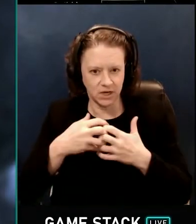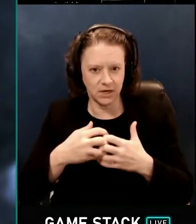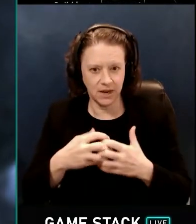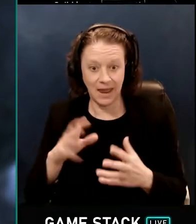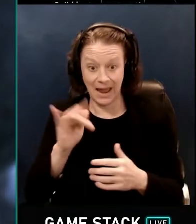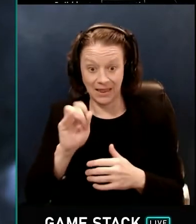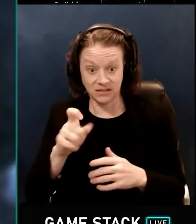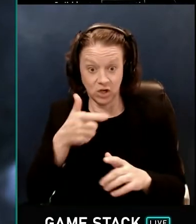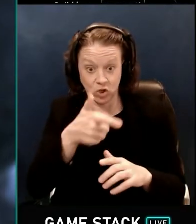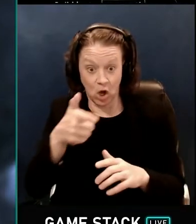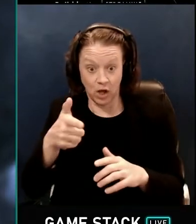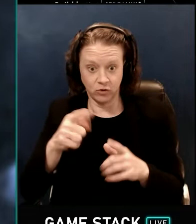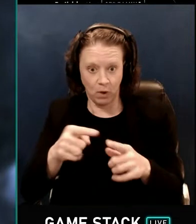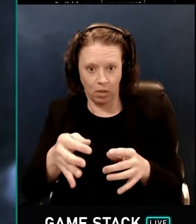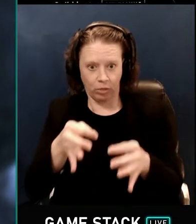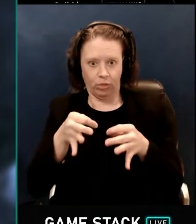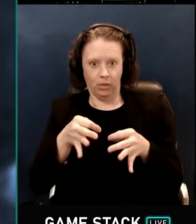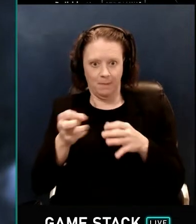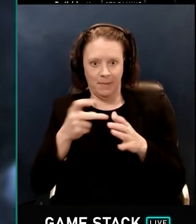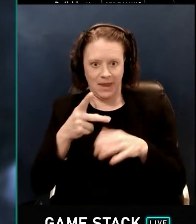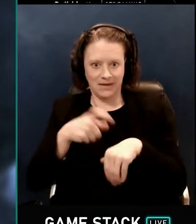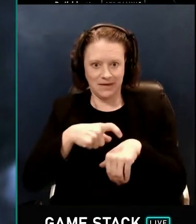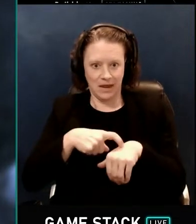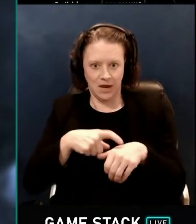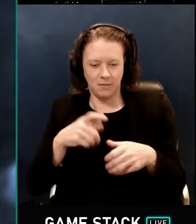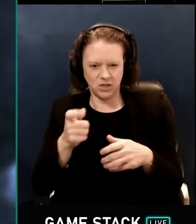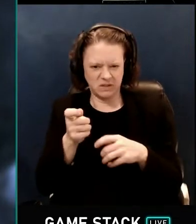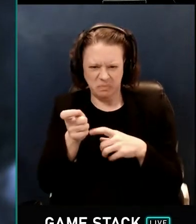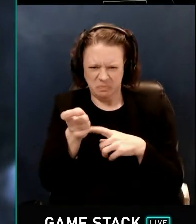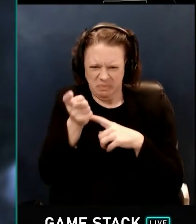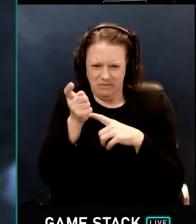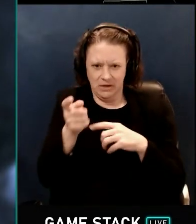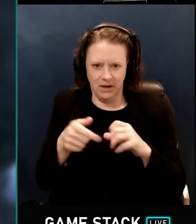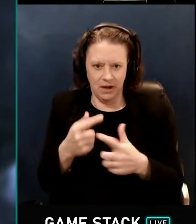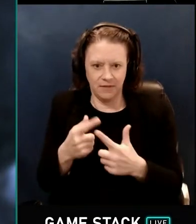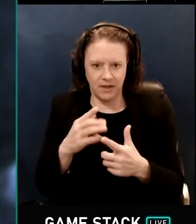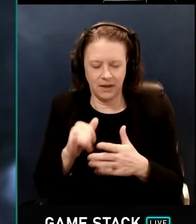exactly enough to cancel out that dastardly latency, and the aliens would never notice.